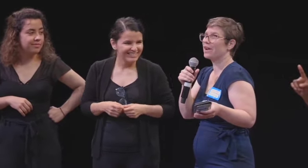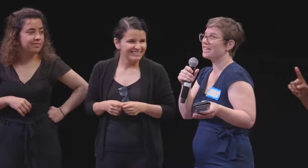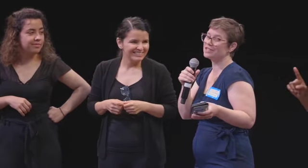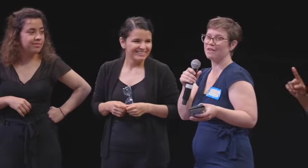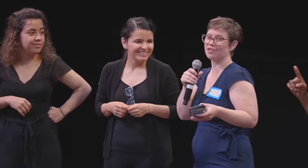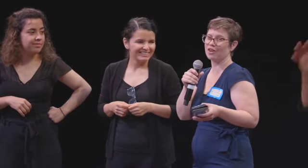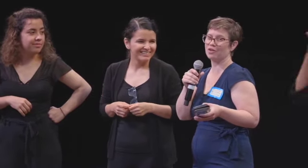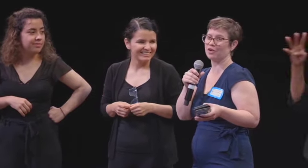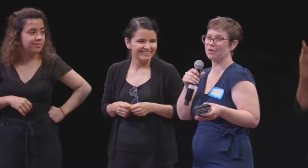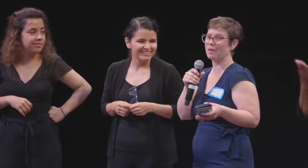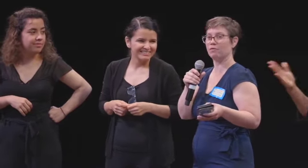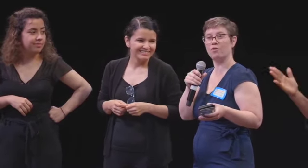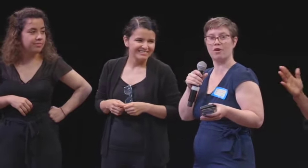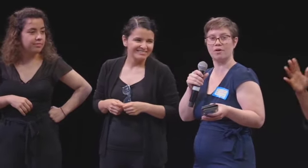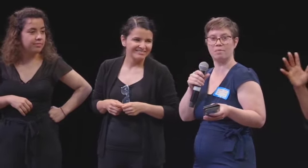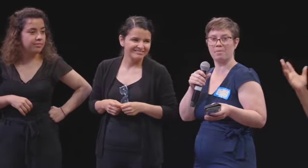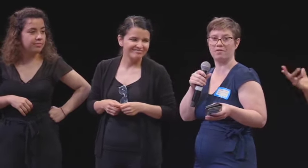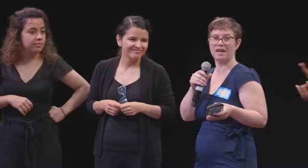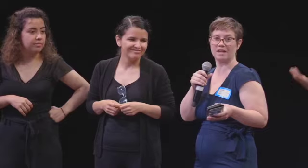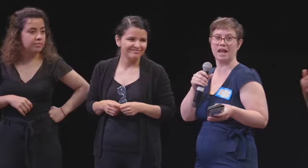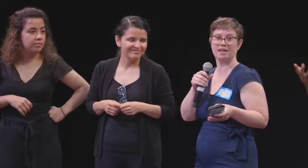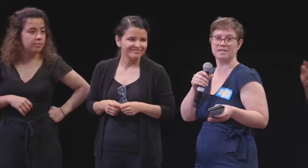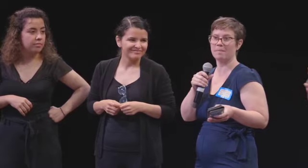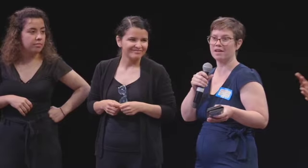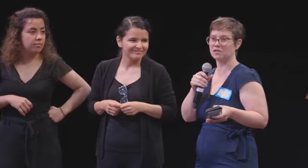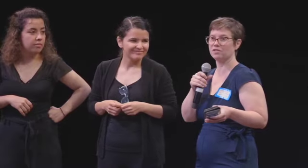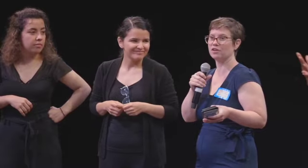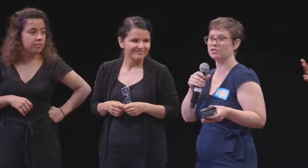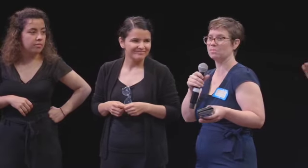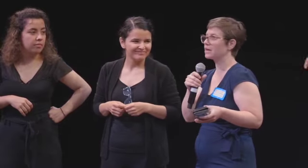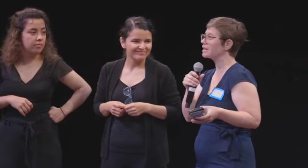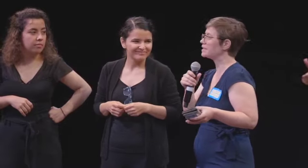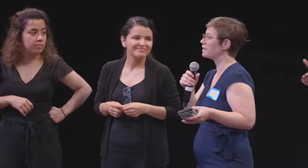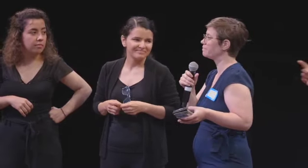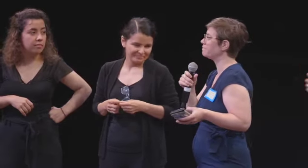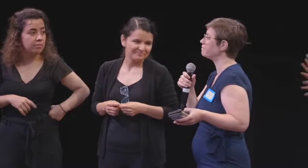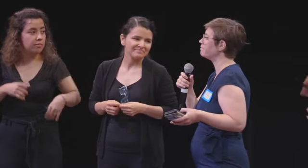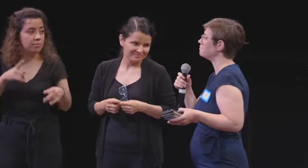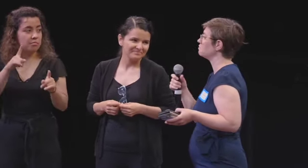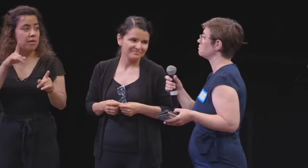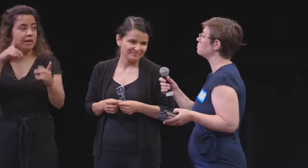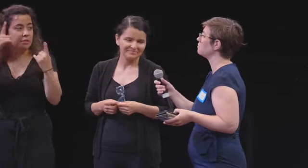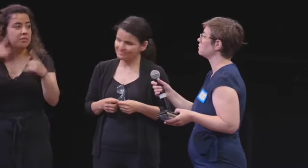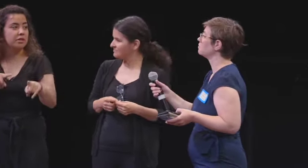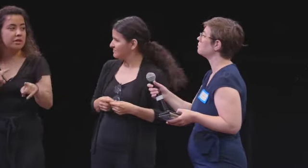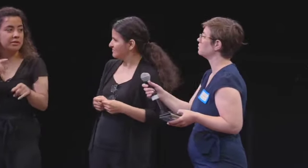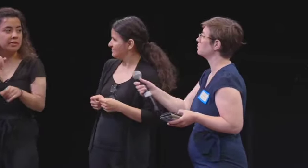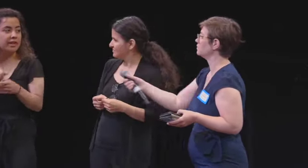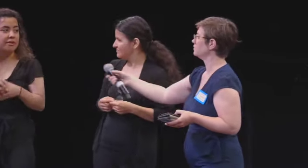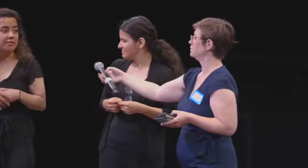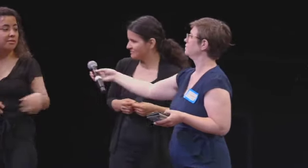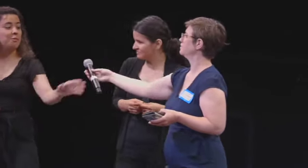create things you never thought you could create before by providing an ASL master for your interpreting team. [AD] Lizzy. I completely agree with that.